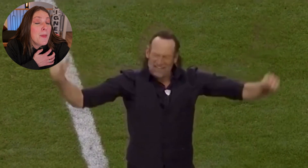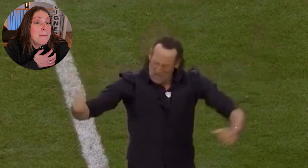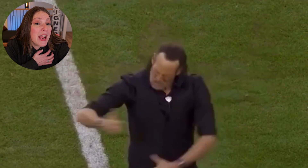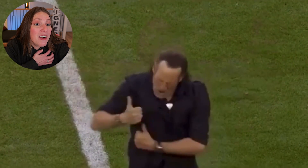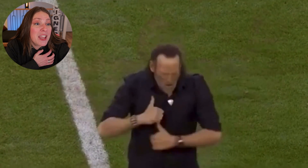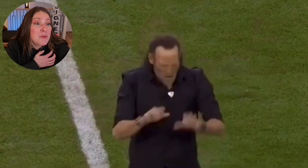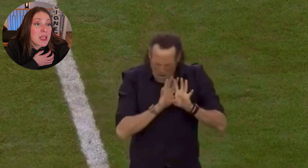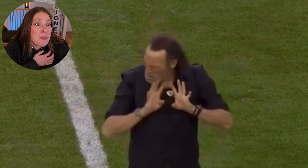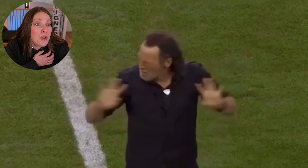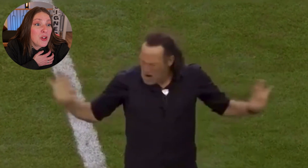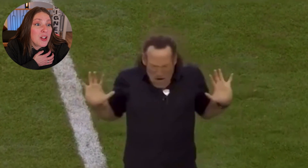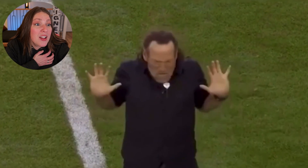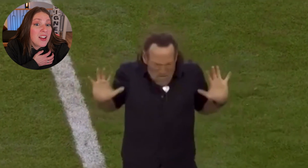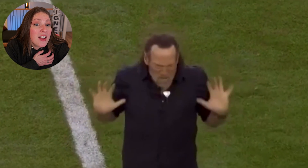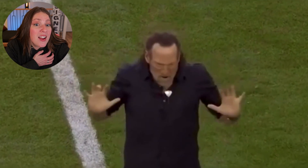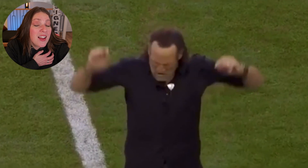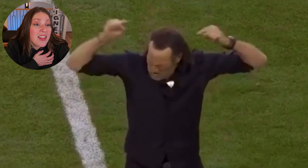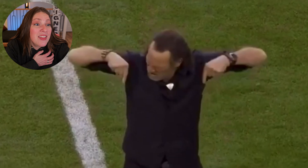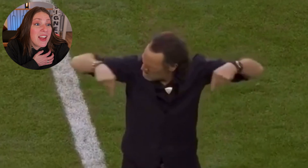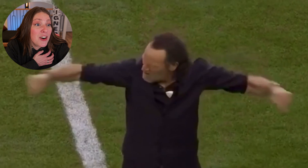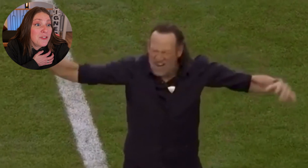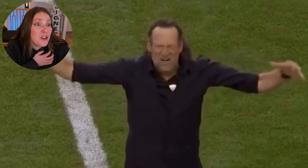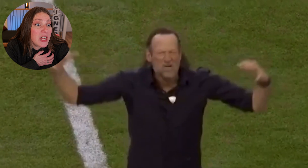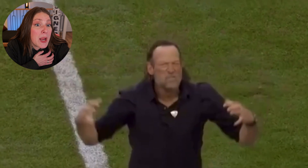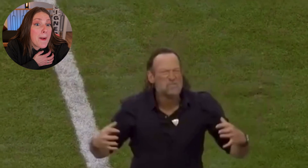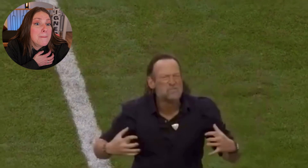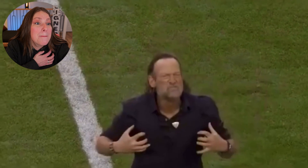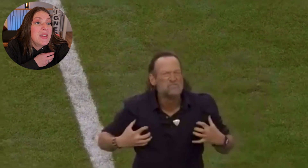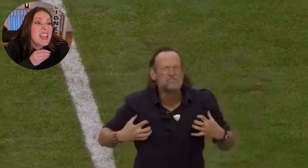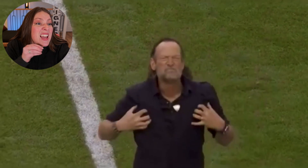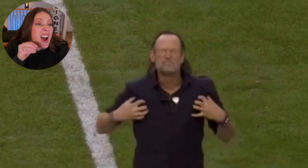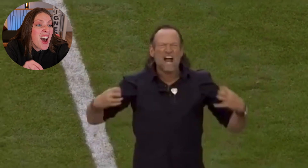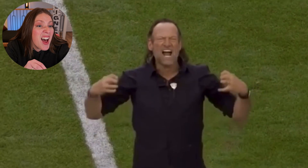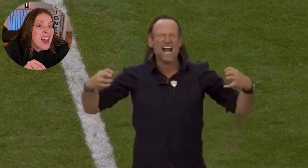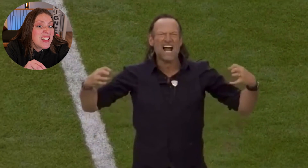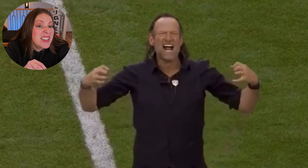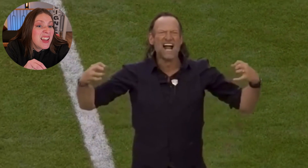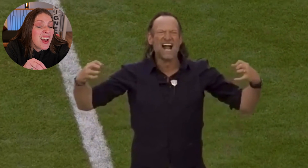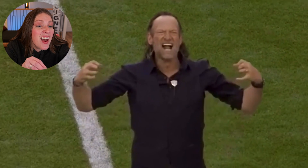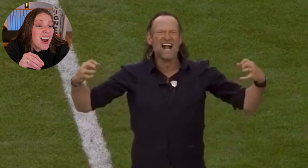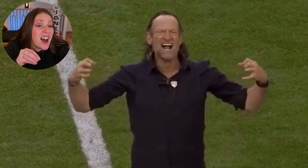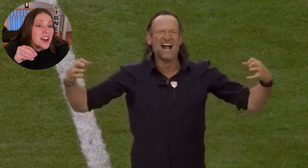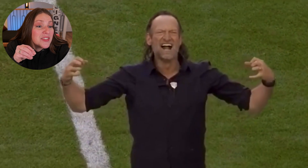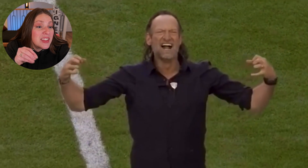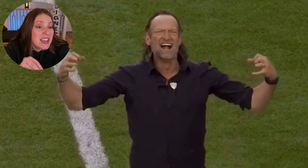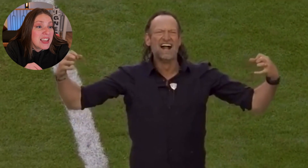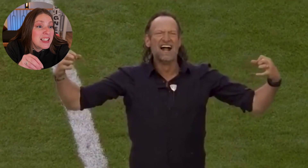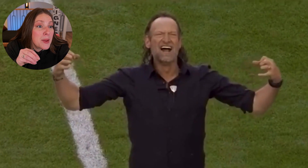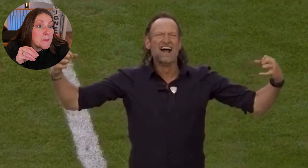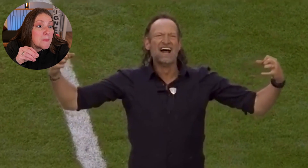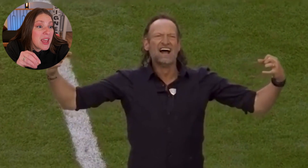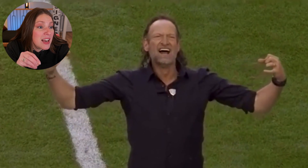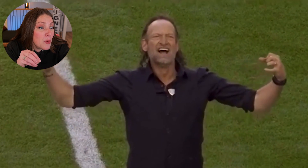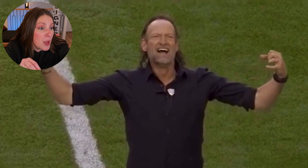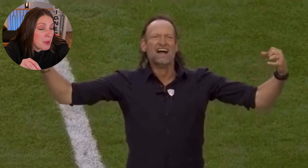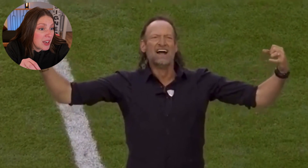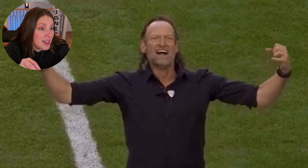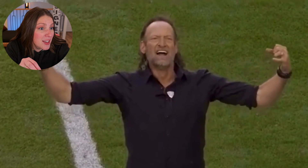The American people, they're free because of these men and women